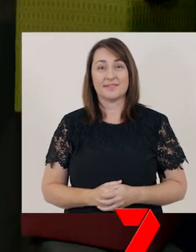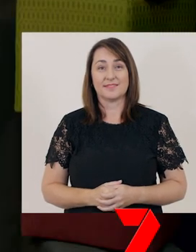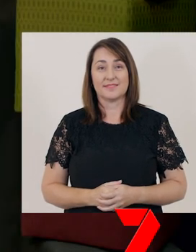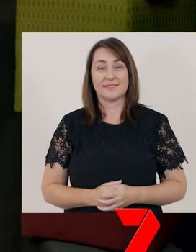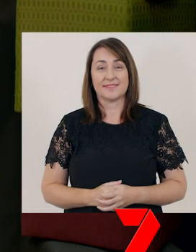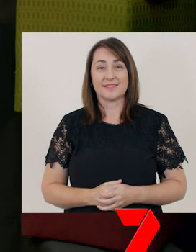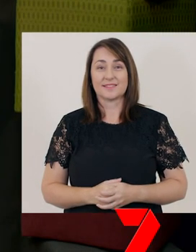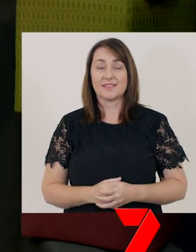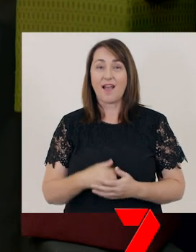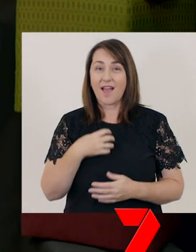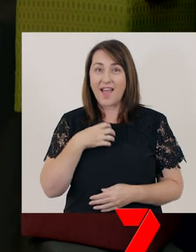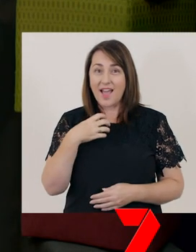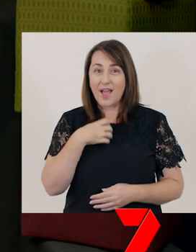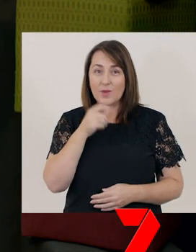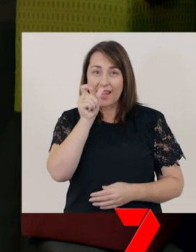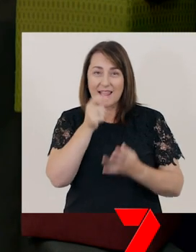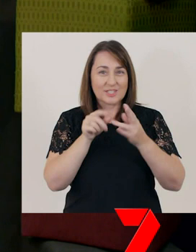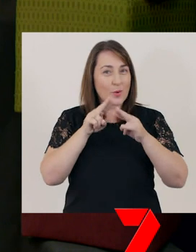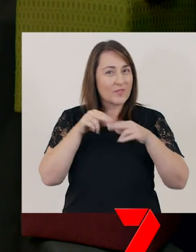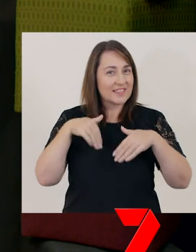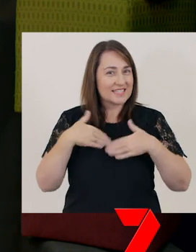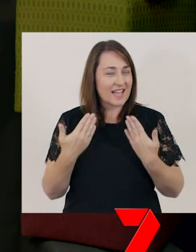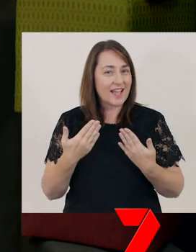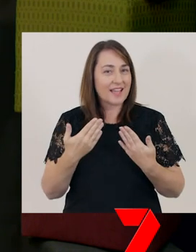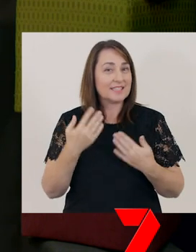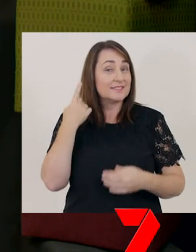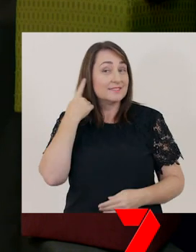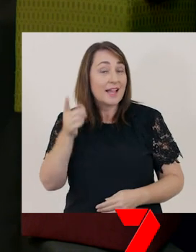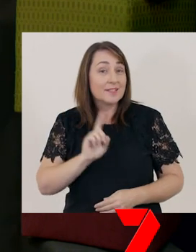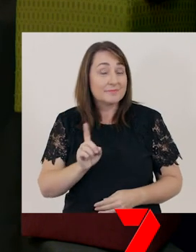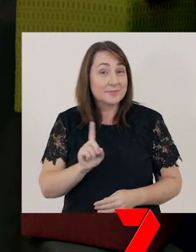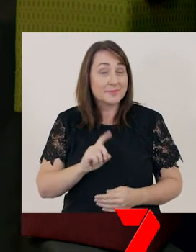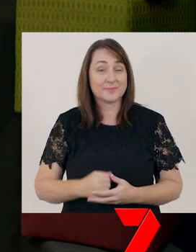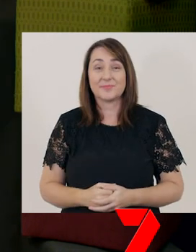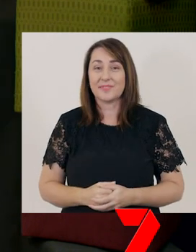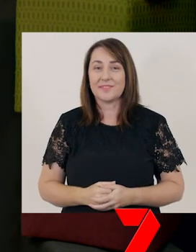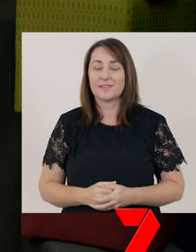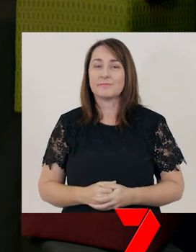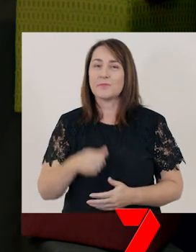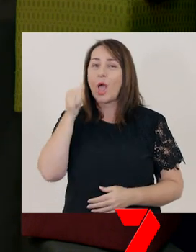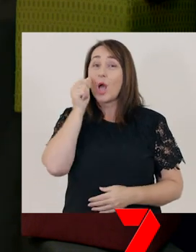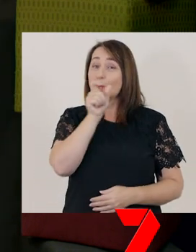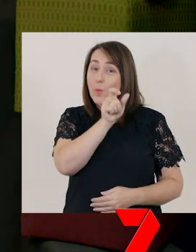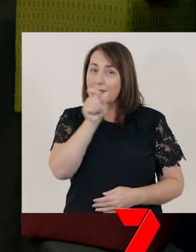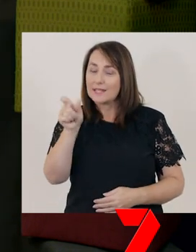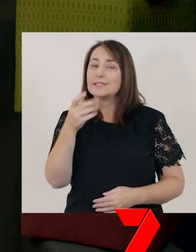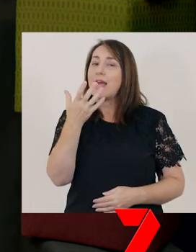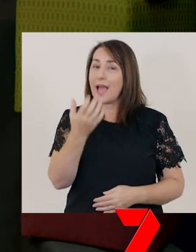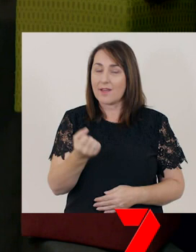[sings] “Oh, letter of the day, what do you say?” I know letters represent sounds that we say.